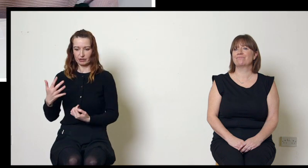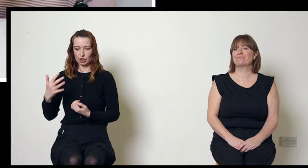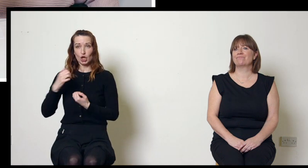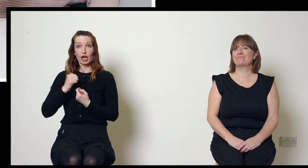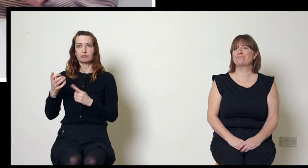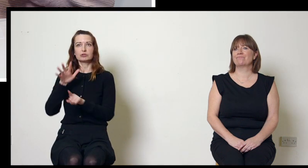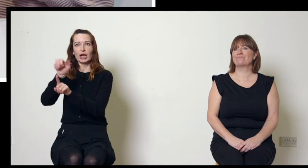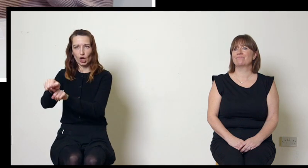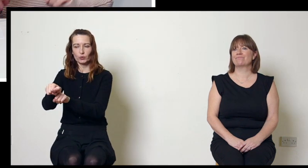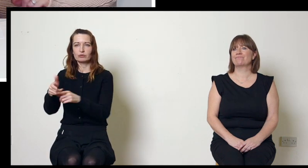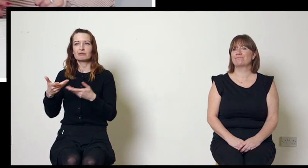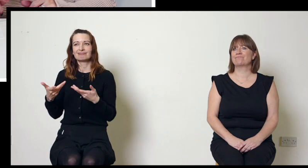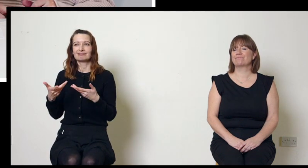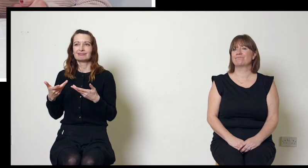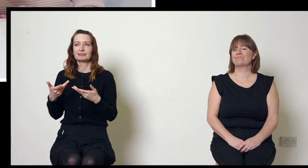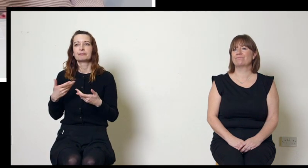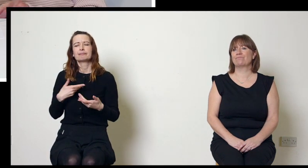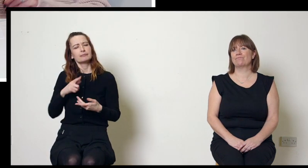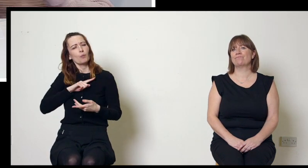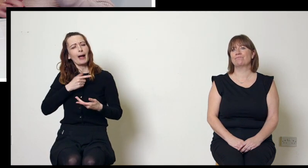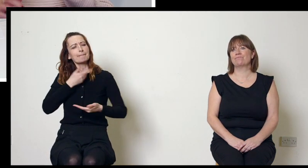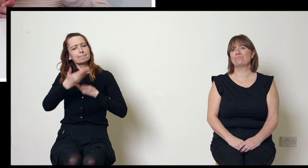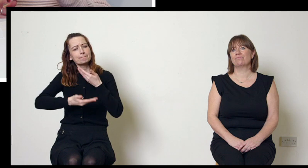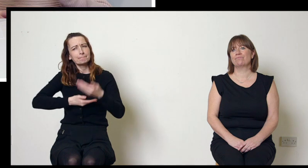why I'm going down this is because some of the things to do